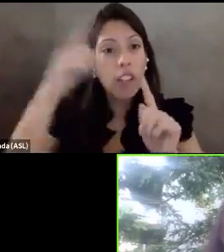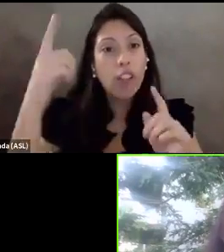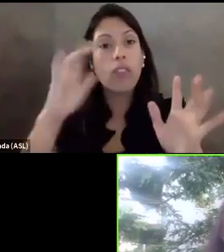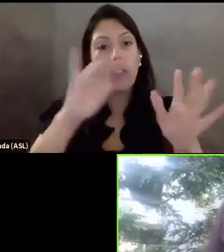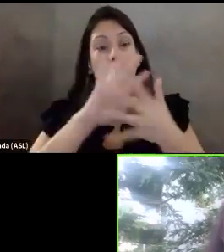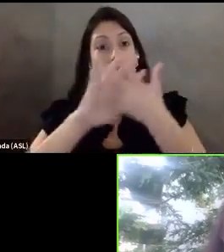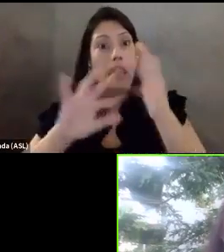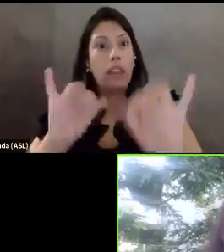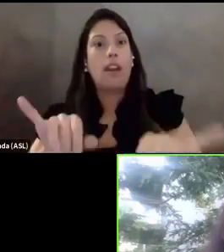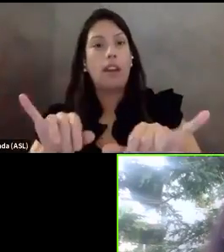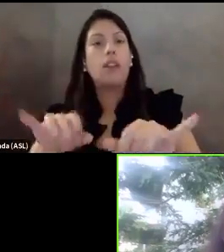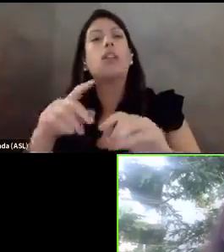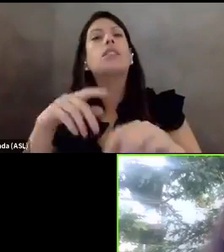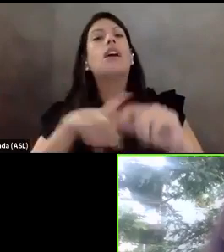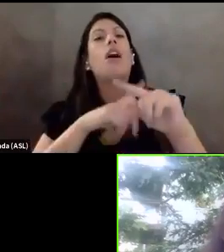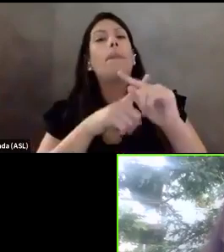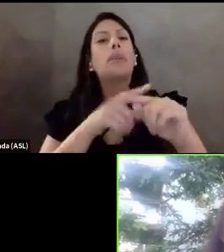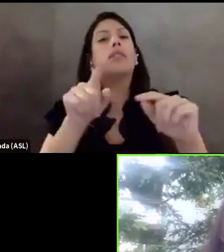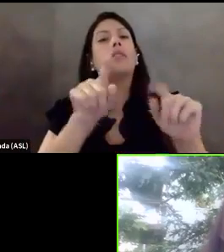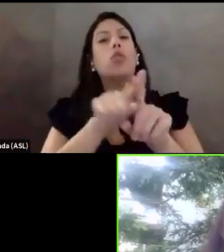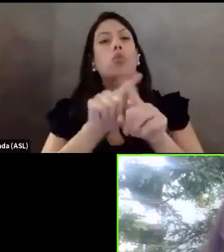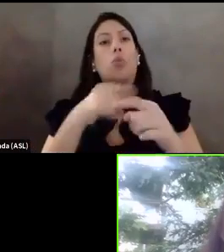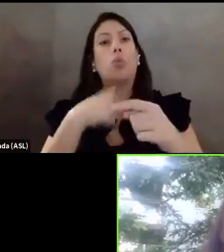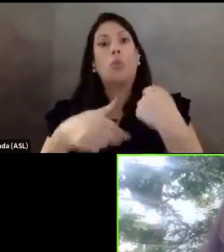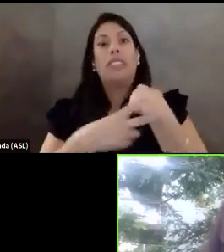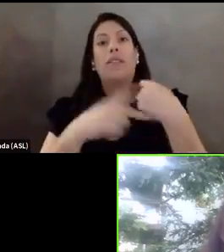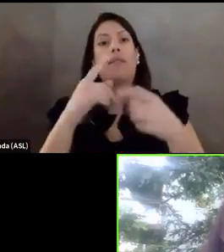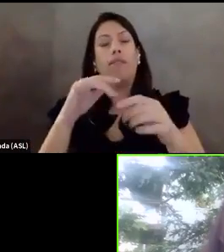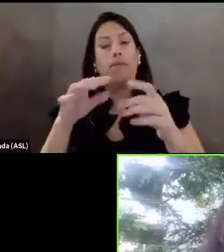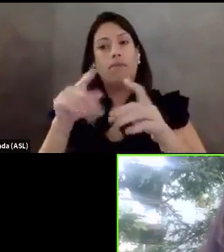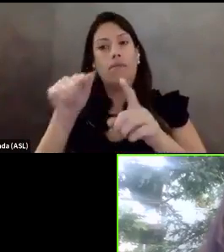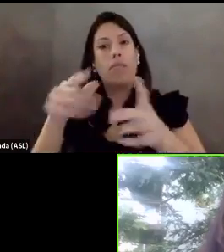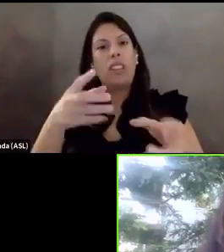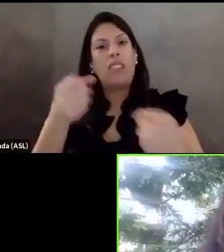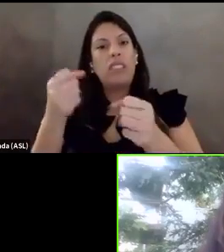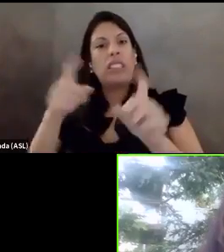health, for our testing of symptomatic contacts and other vulnerable people.